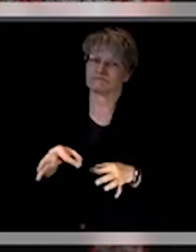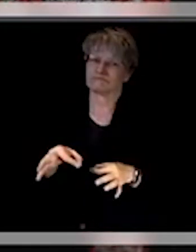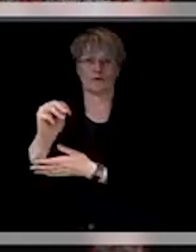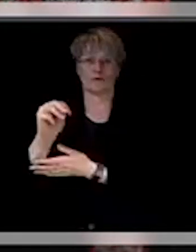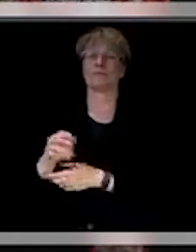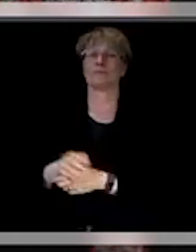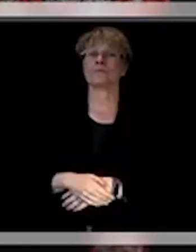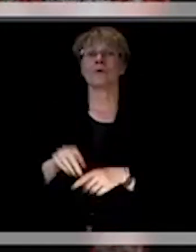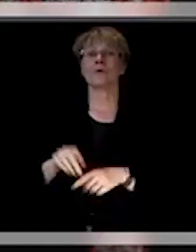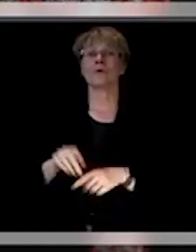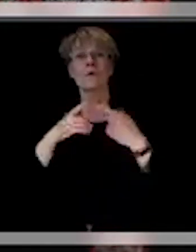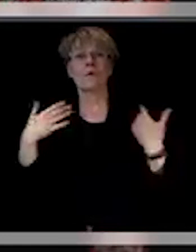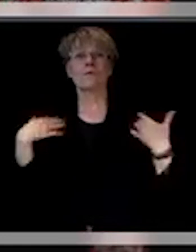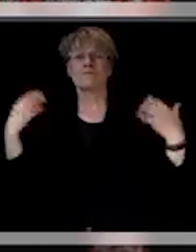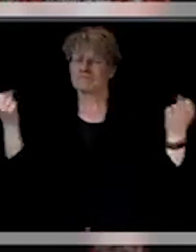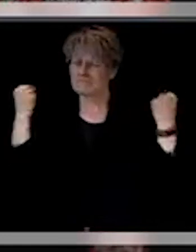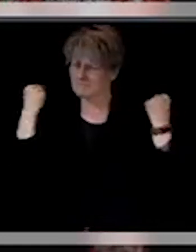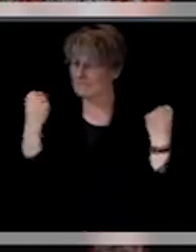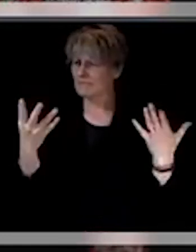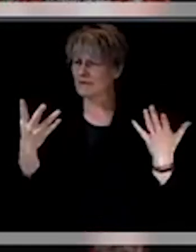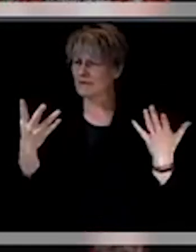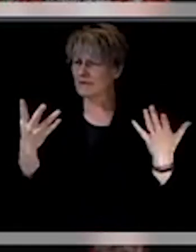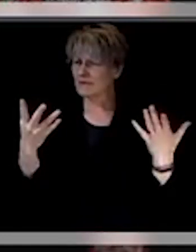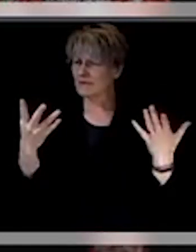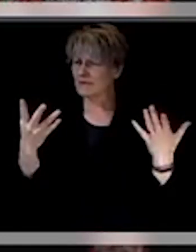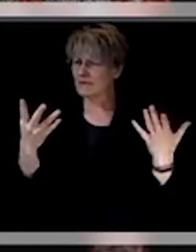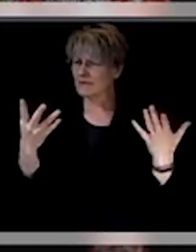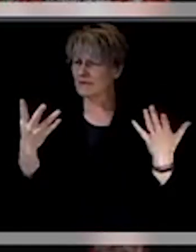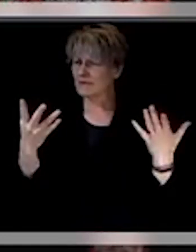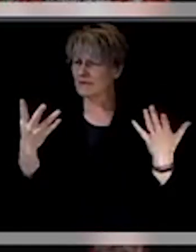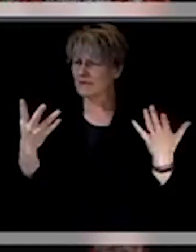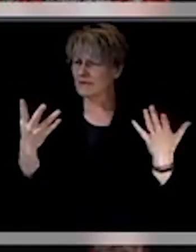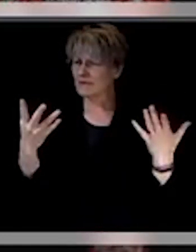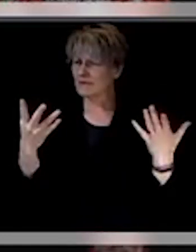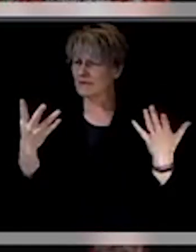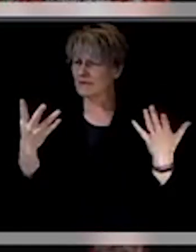that we're getting lots of questions about the schools. Dr. Ramstrom and Judy Flores,